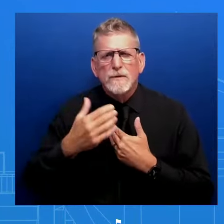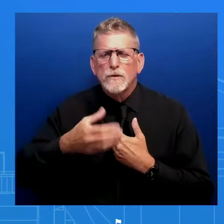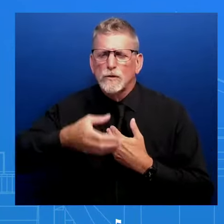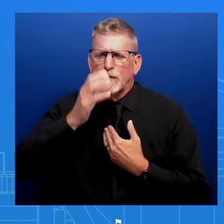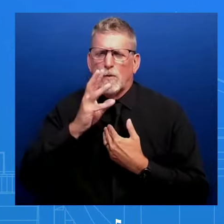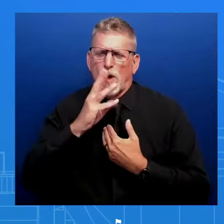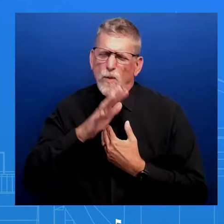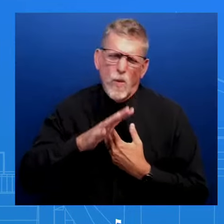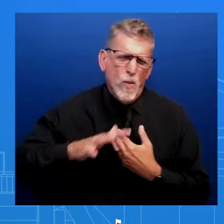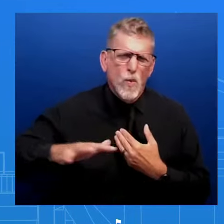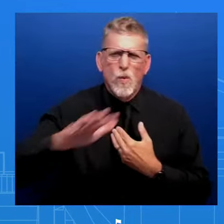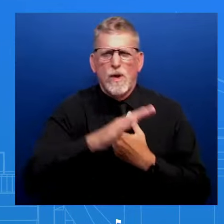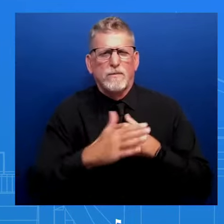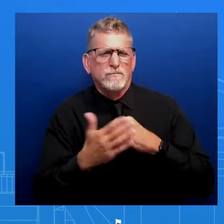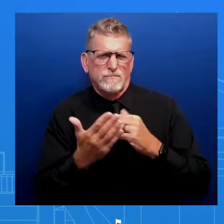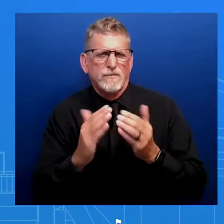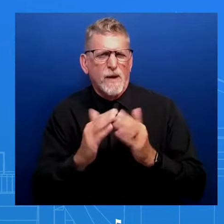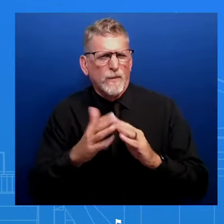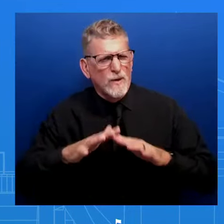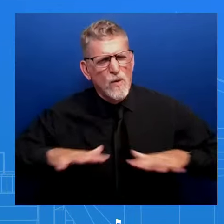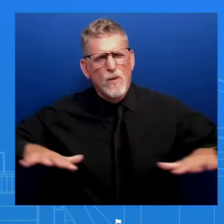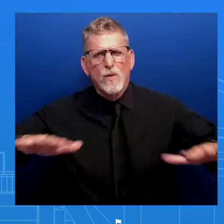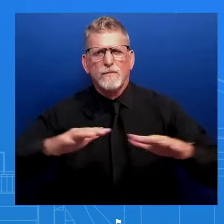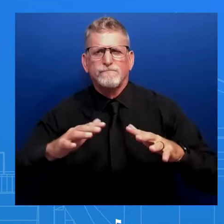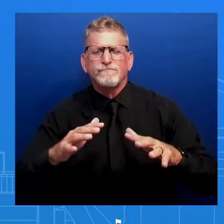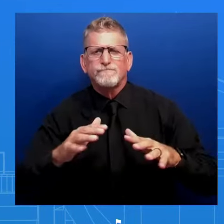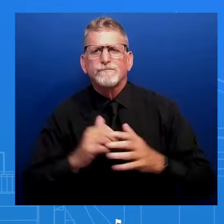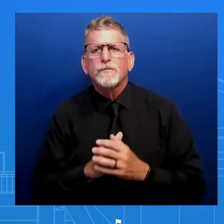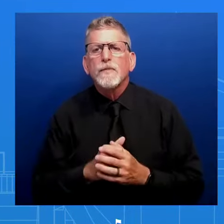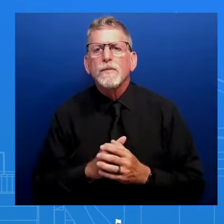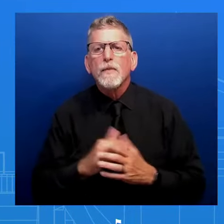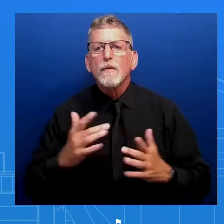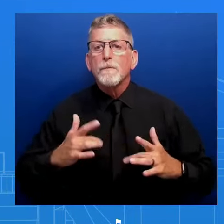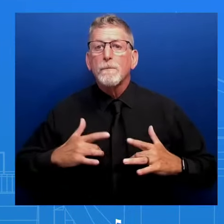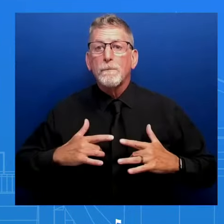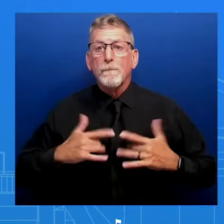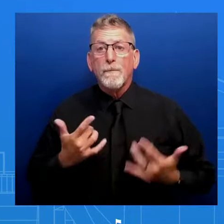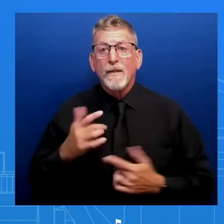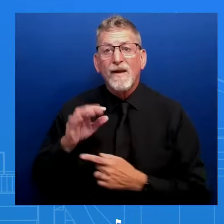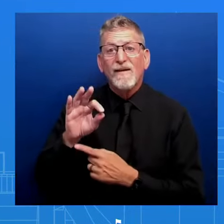At the event, the President is also going to hear from FEMA Administrator Deanne Criswell and NOAA